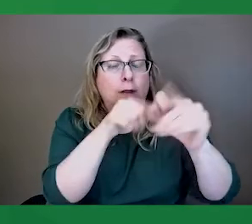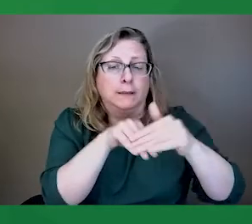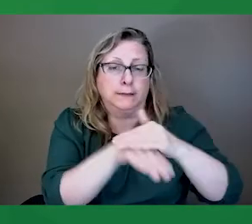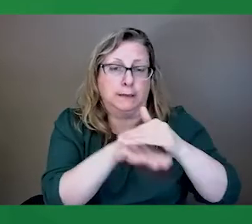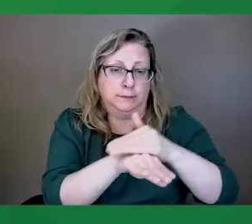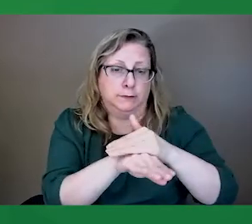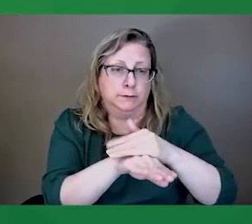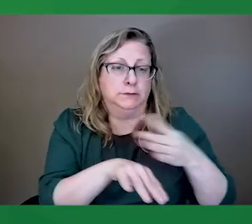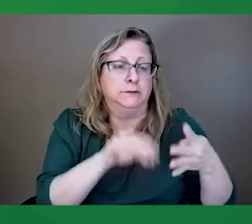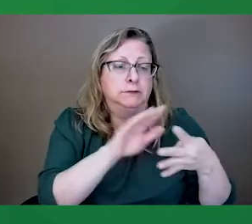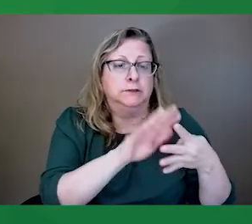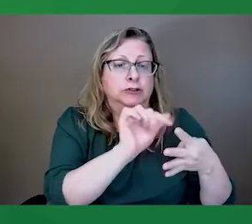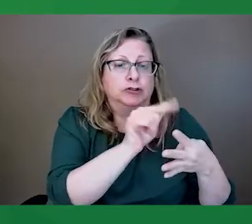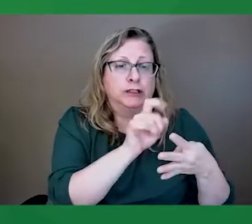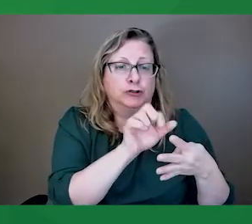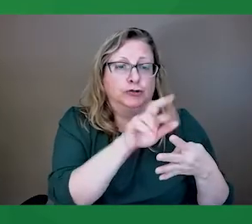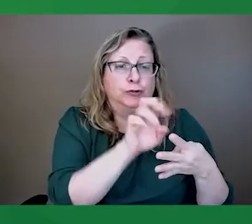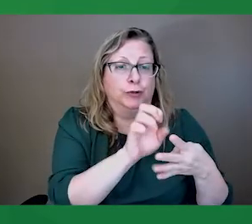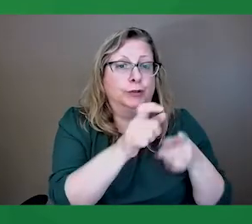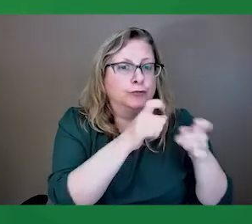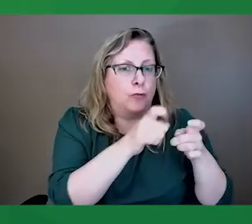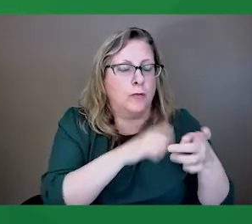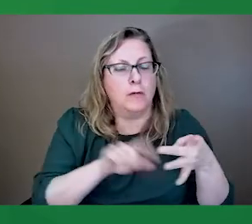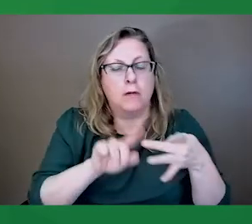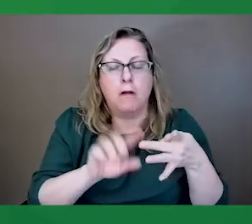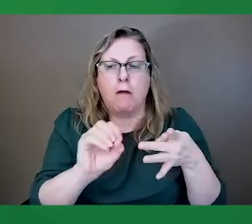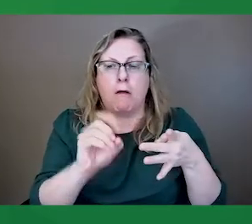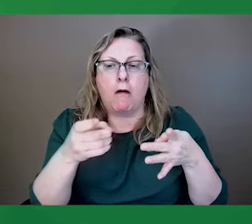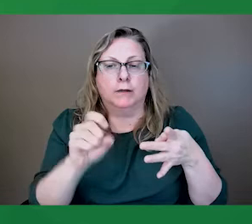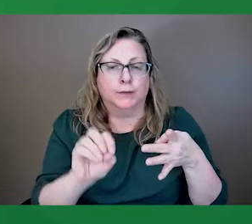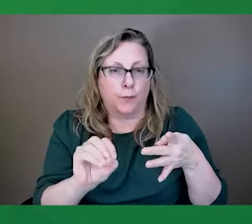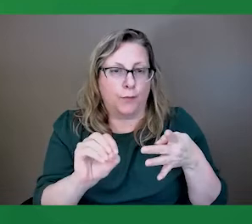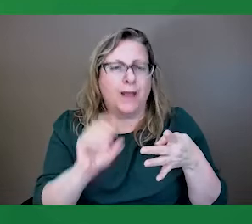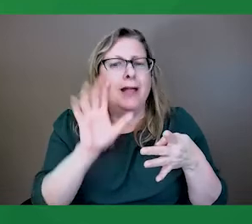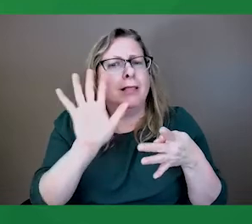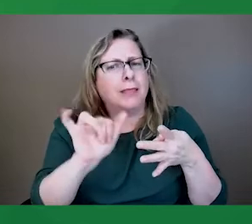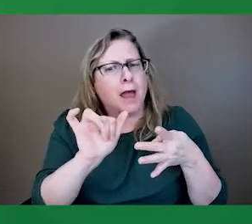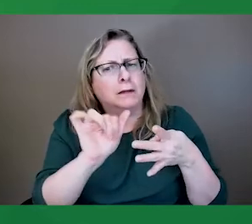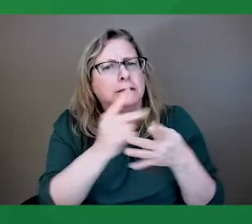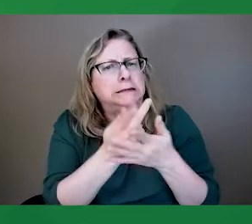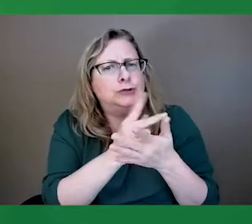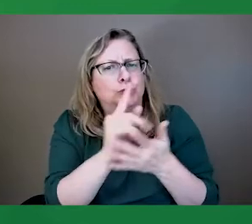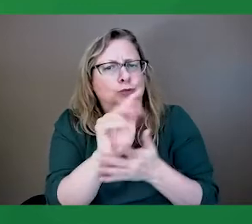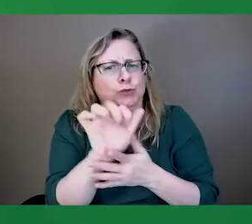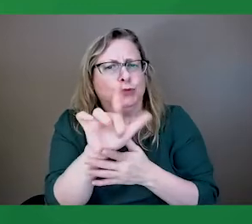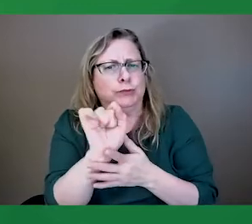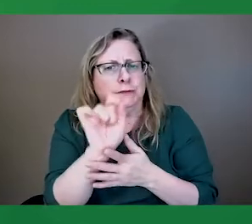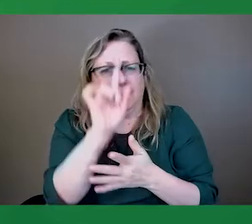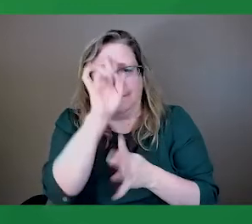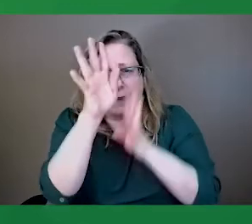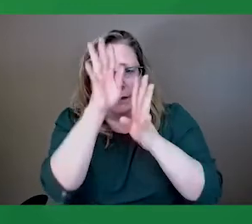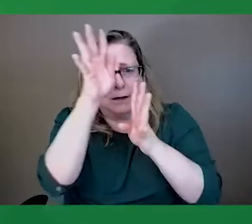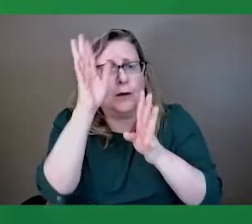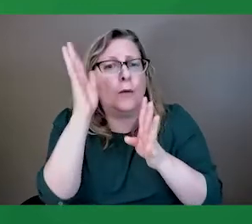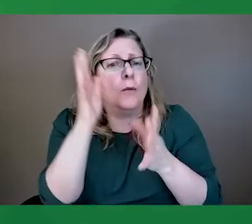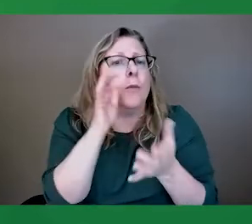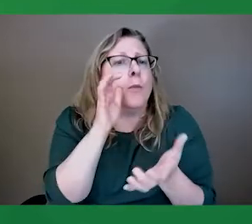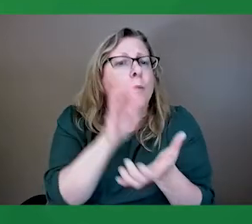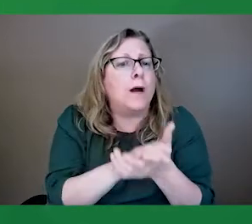Gesture control, Oxo Good Grips were invented because the couple who invented it, the wife had arthritis.